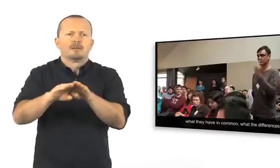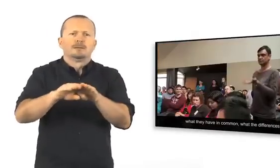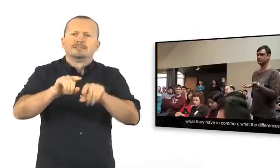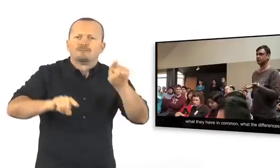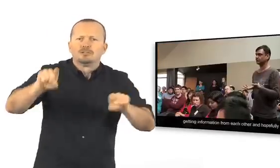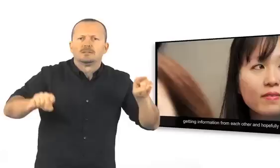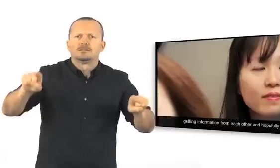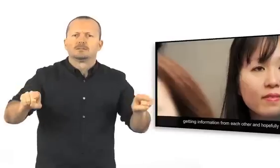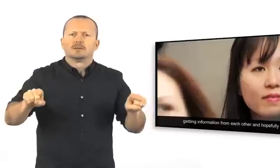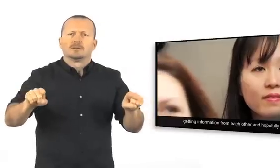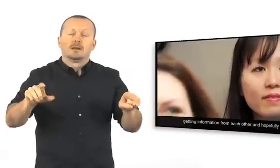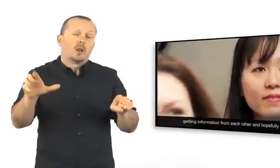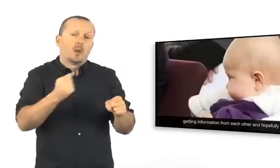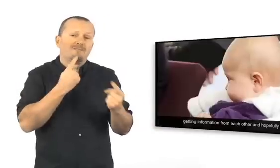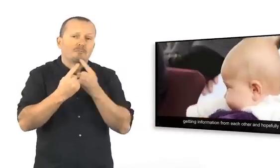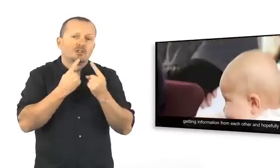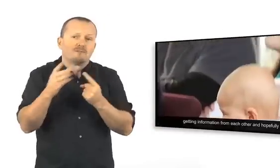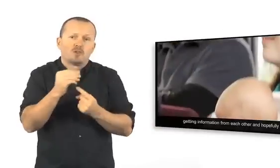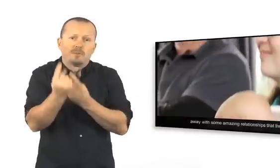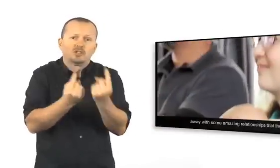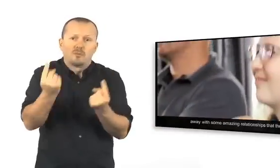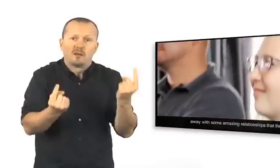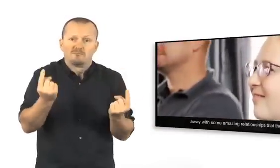differences are, getting information from each other and hopefully going away with some